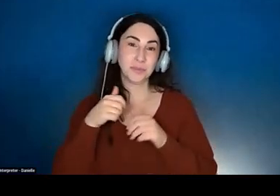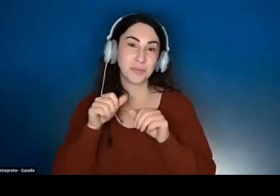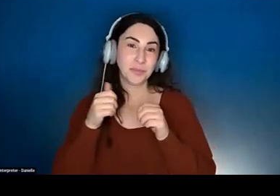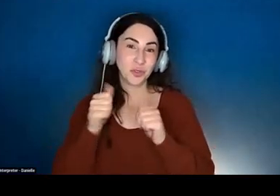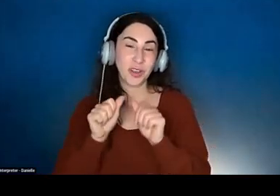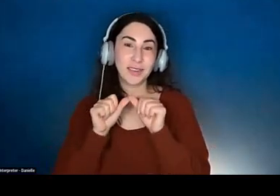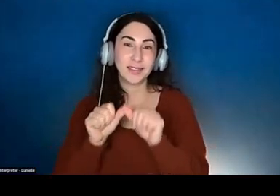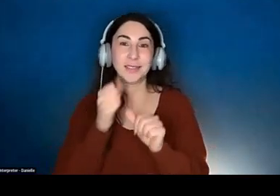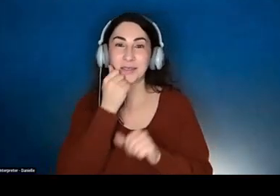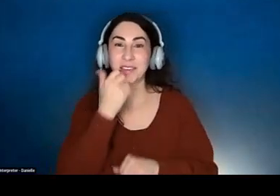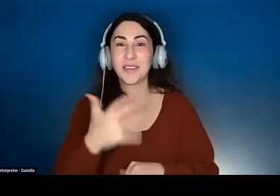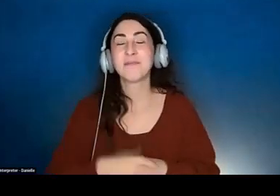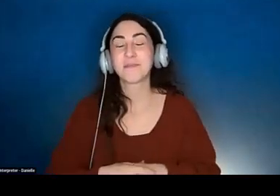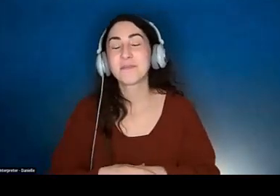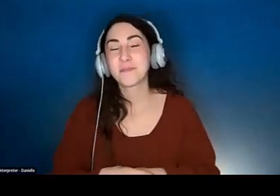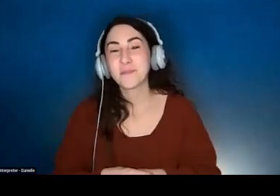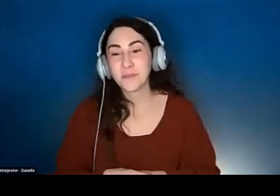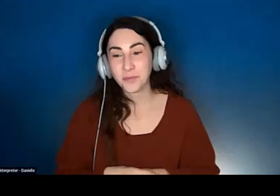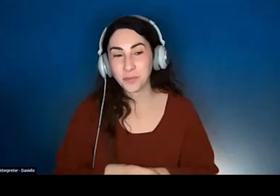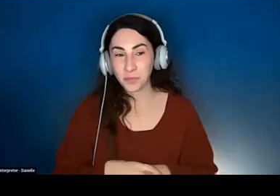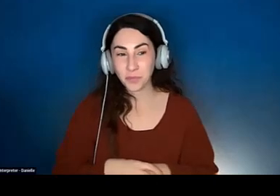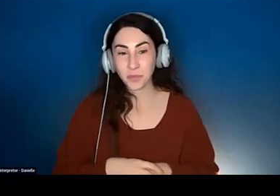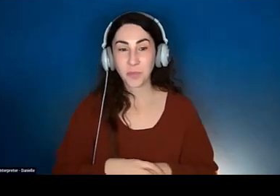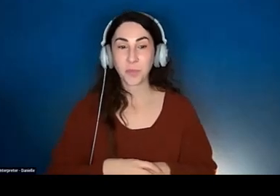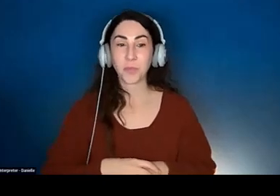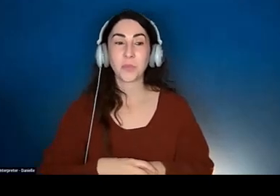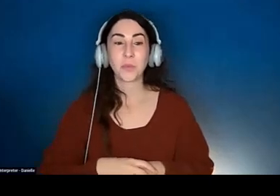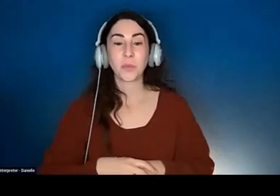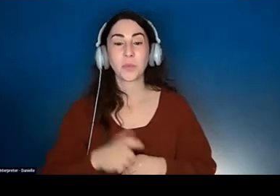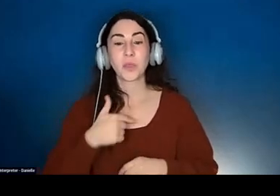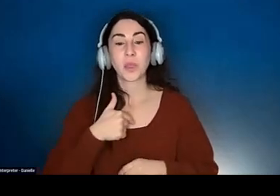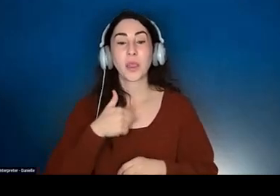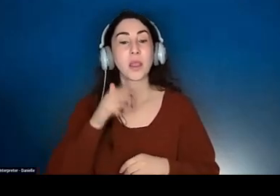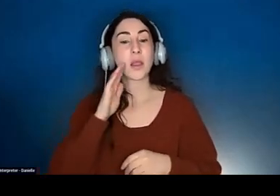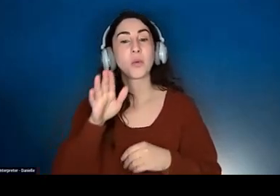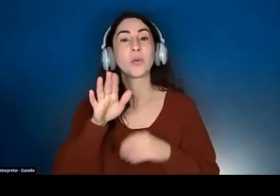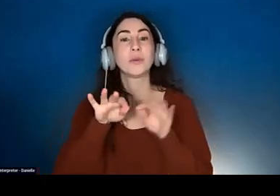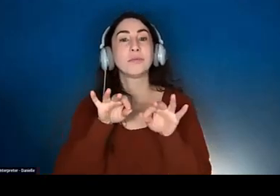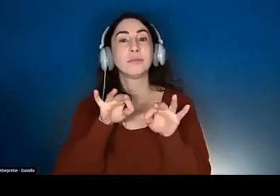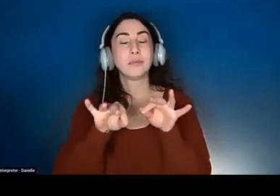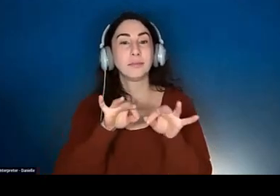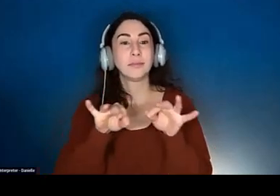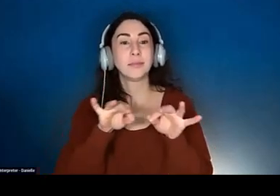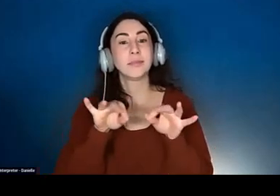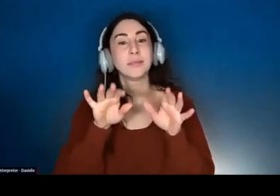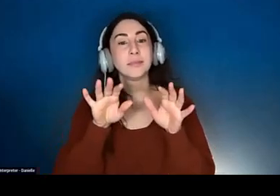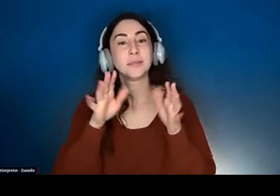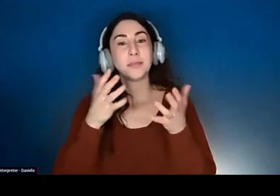So I'm going to provide an overview of how MFP works,